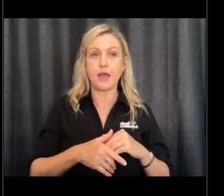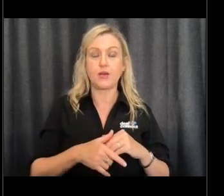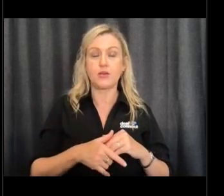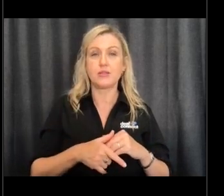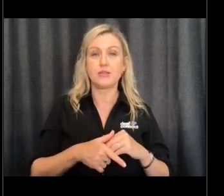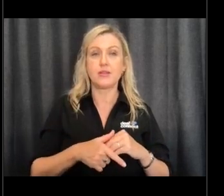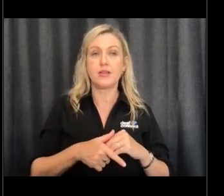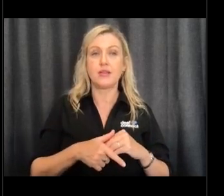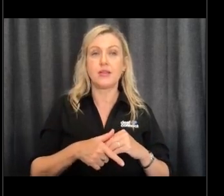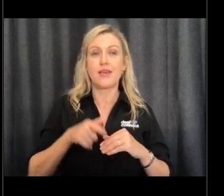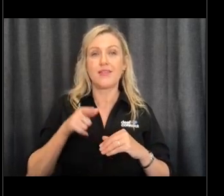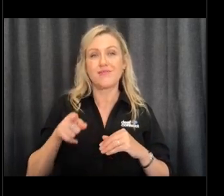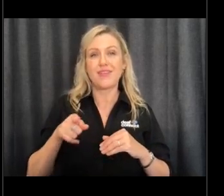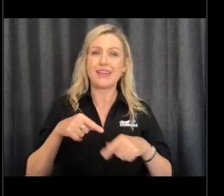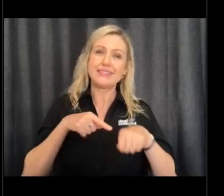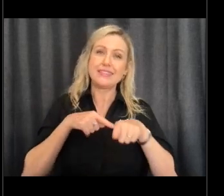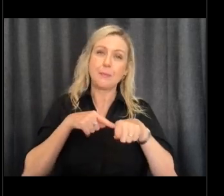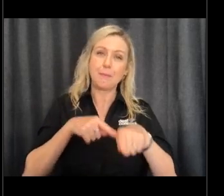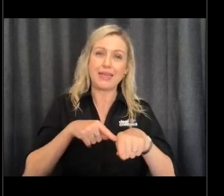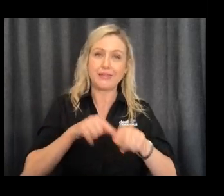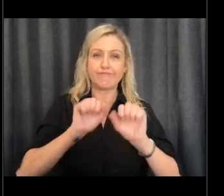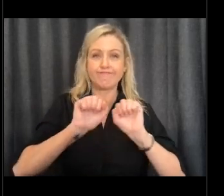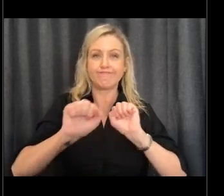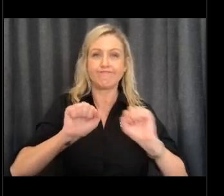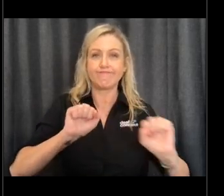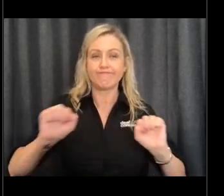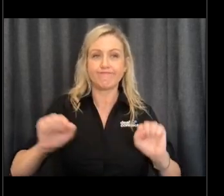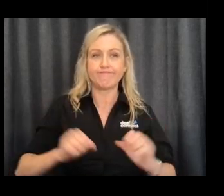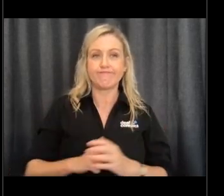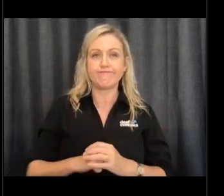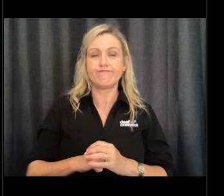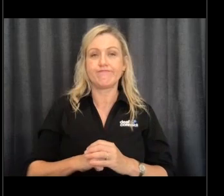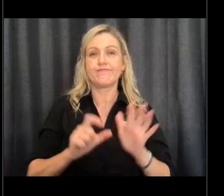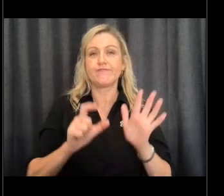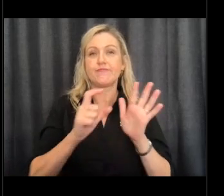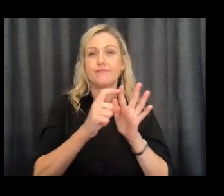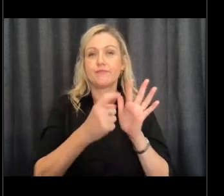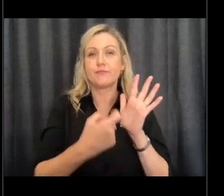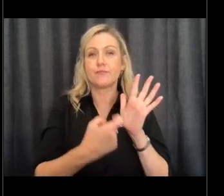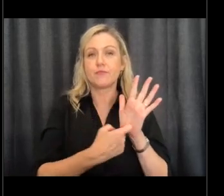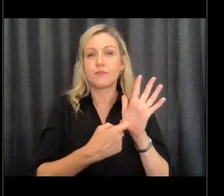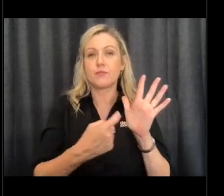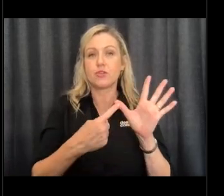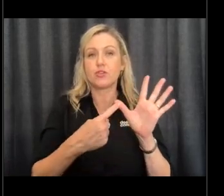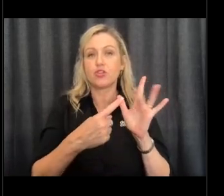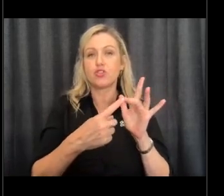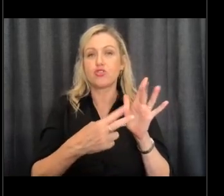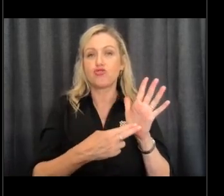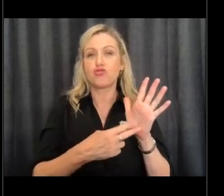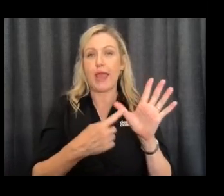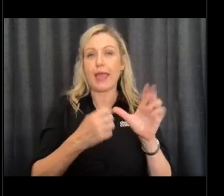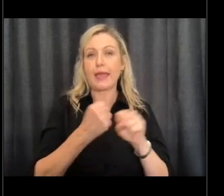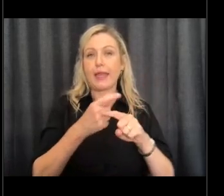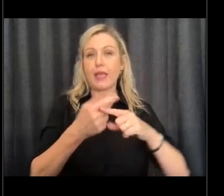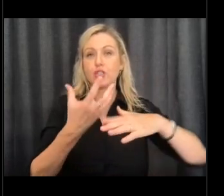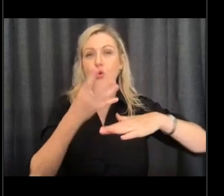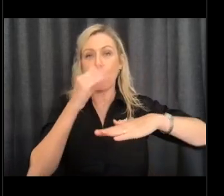independent question about drainage, about planning approvals for housing estates, all